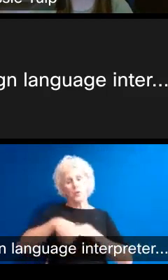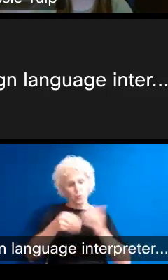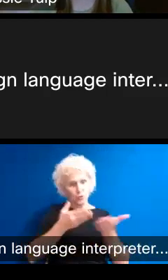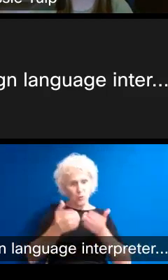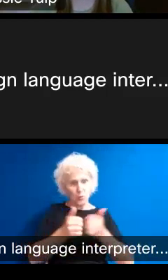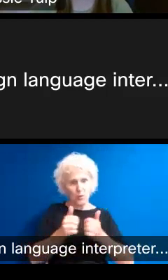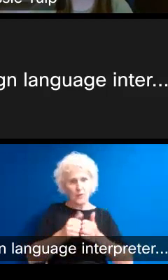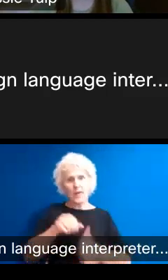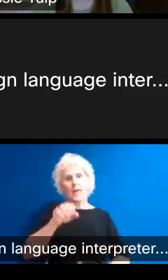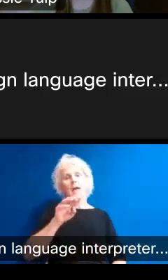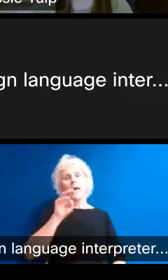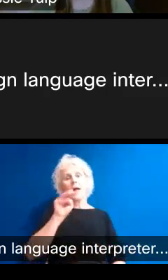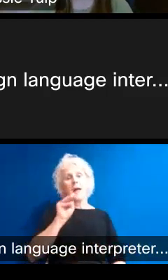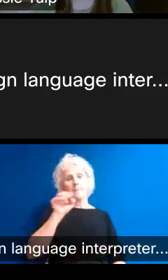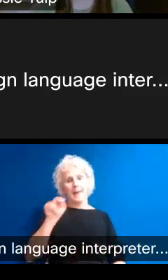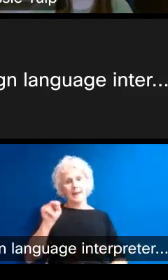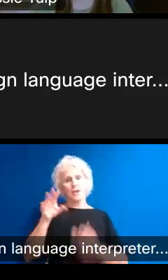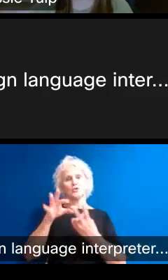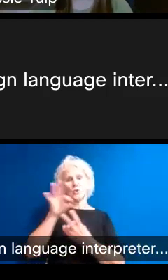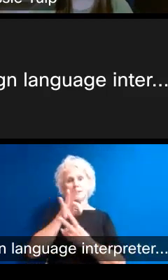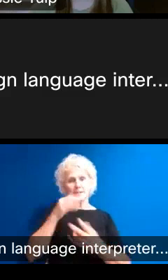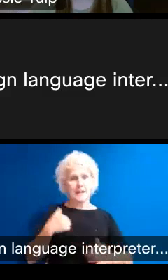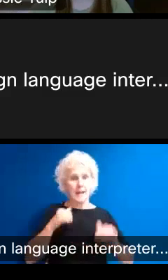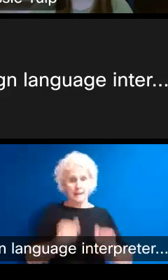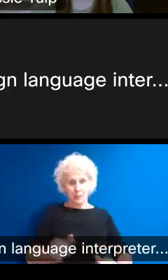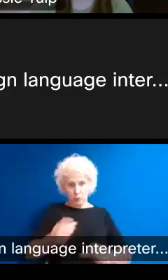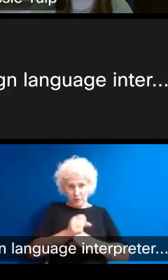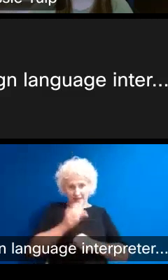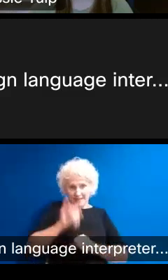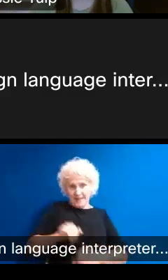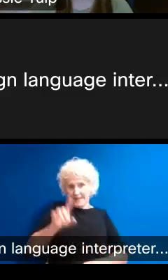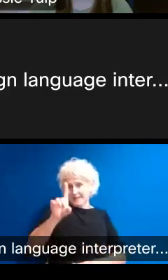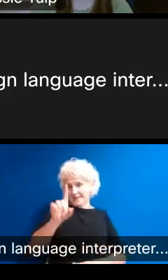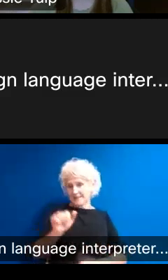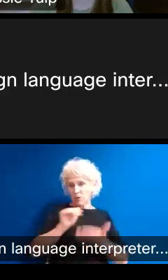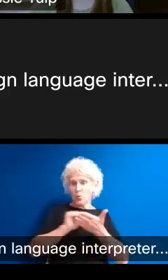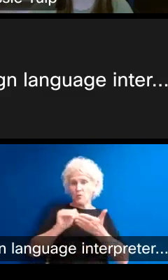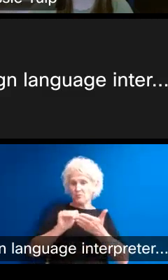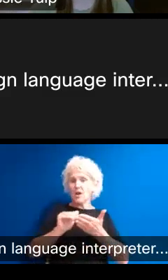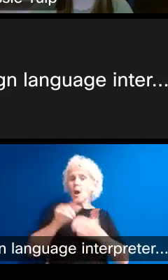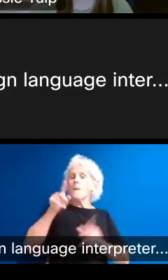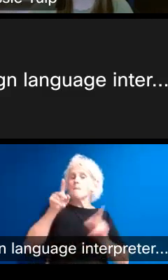or MA. To be eligible for a disability waiver a person must choose to live in the community